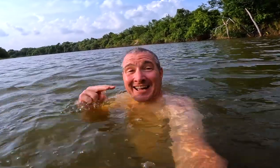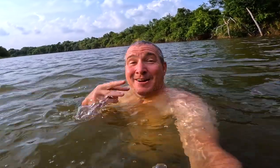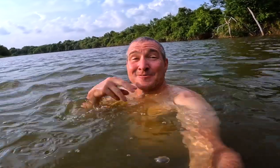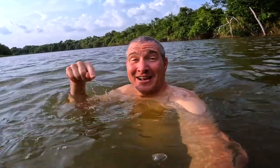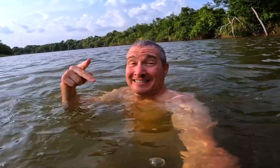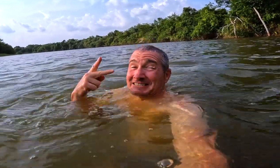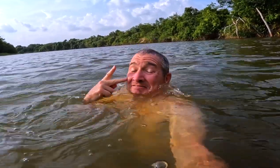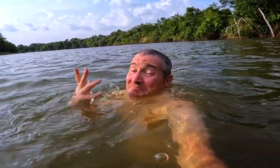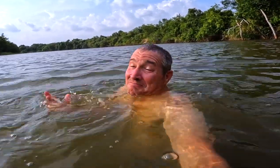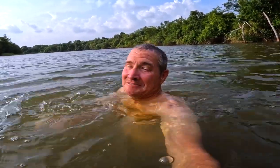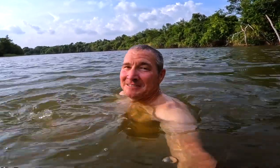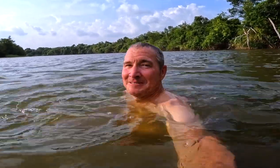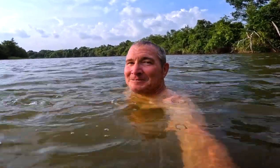Let’s take a look underwater.